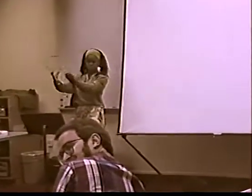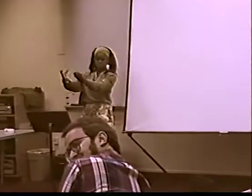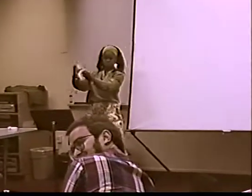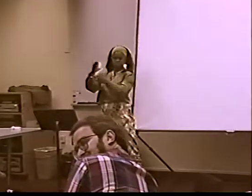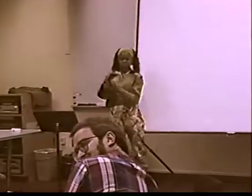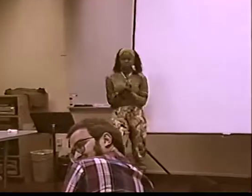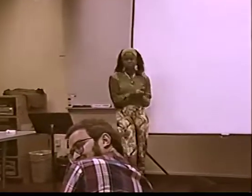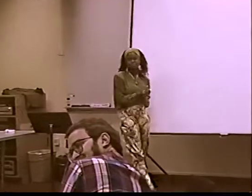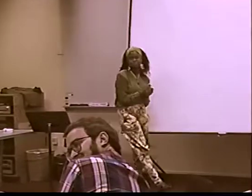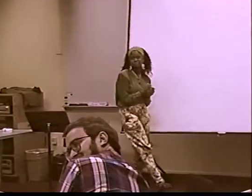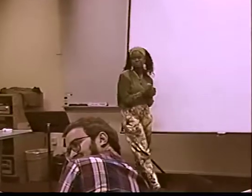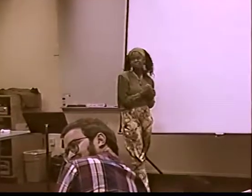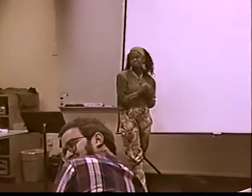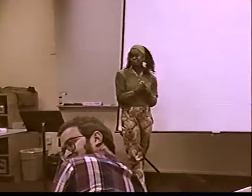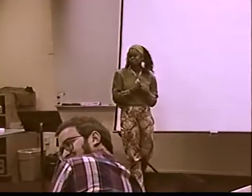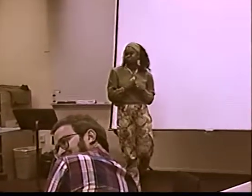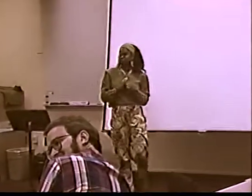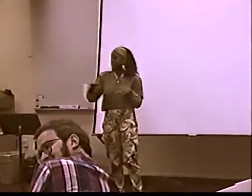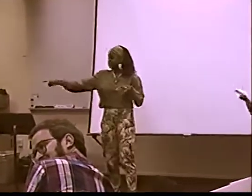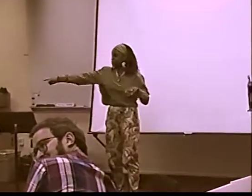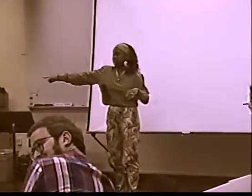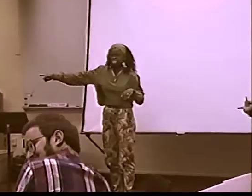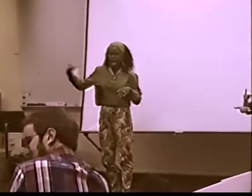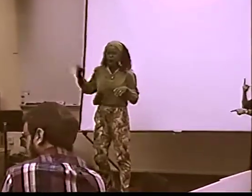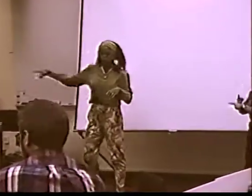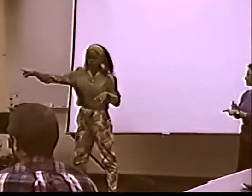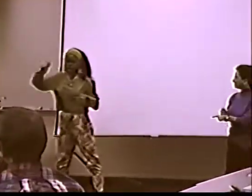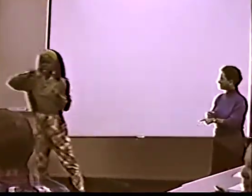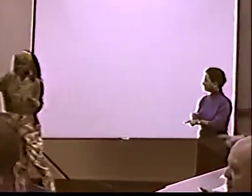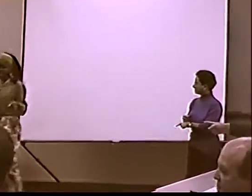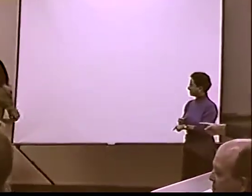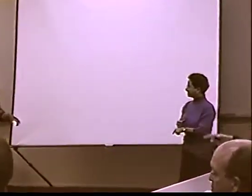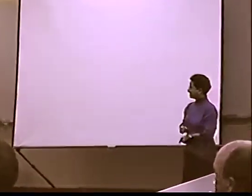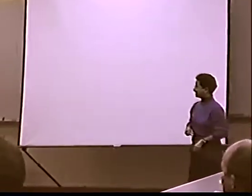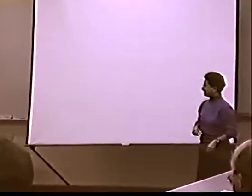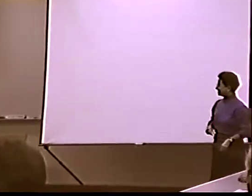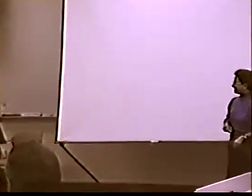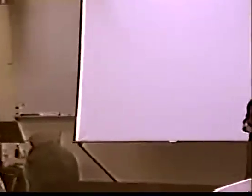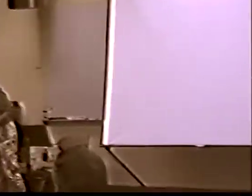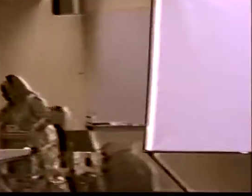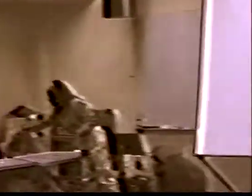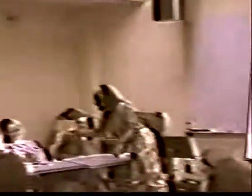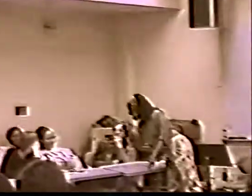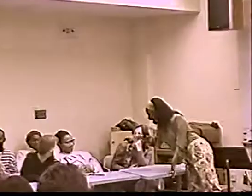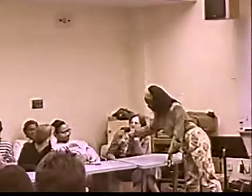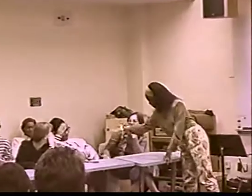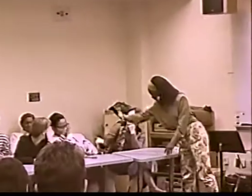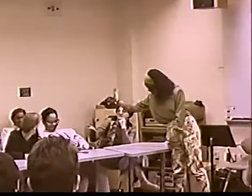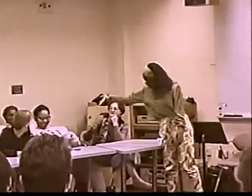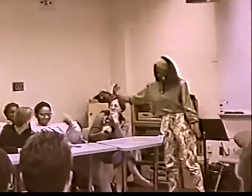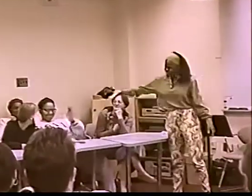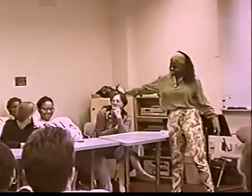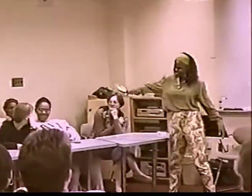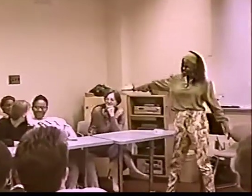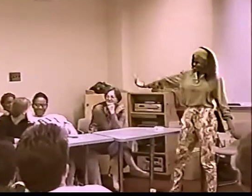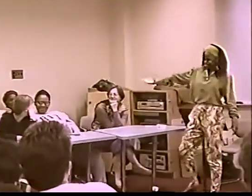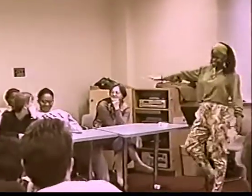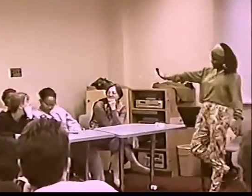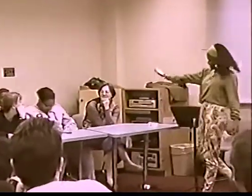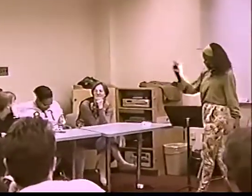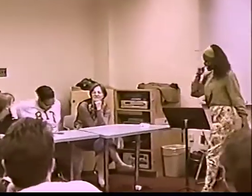HOW ARE THEY DOING?